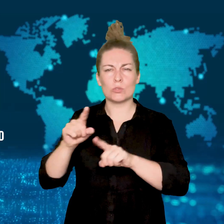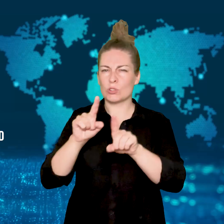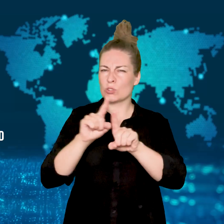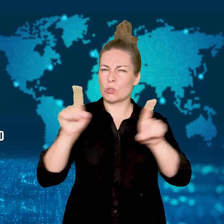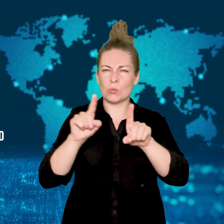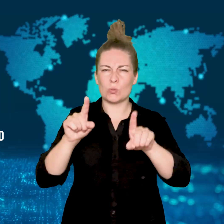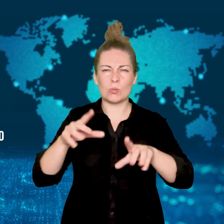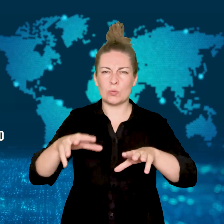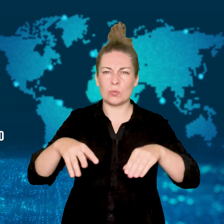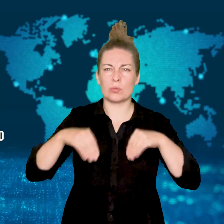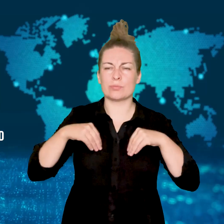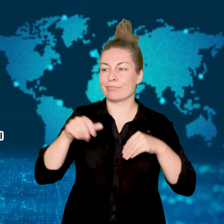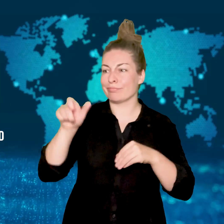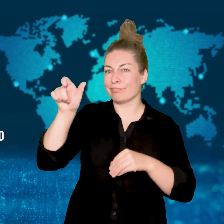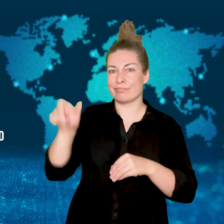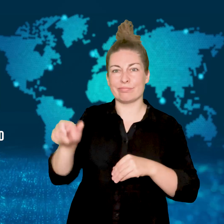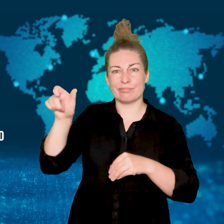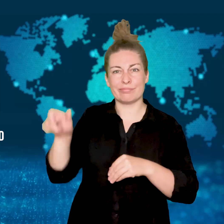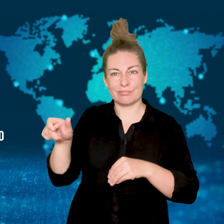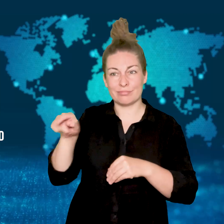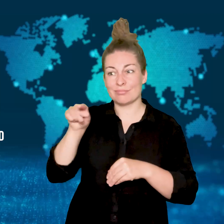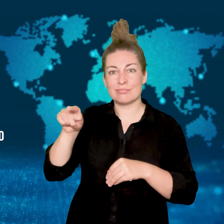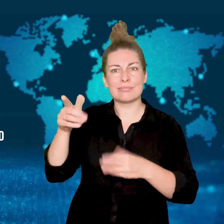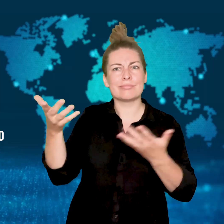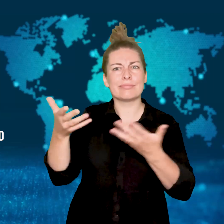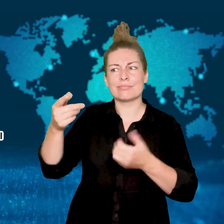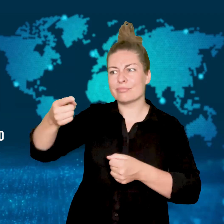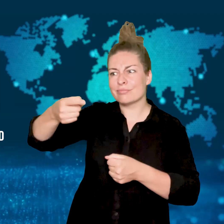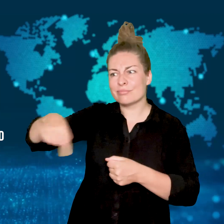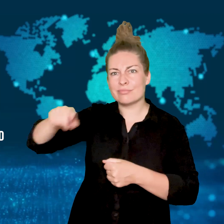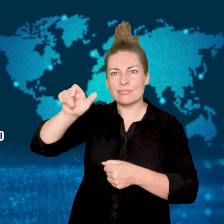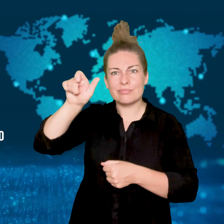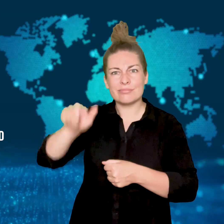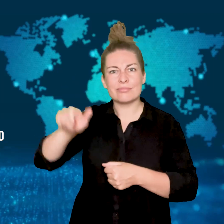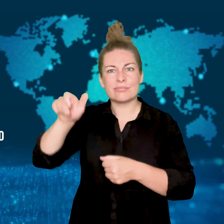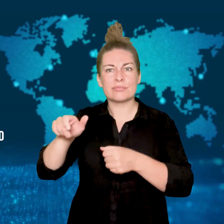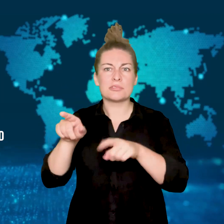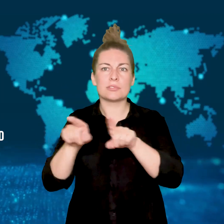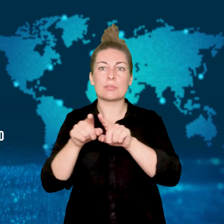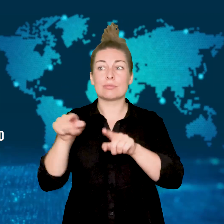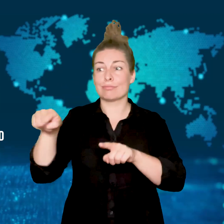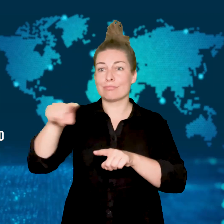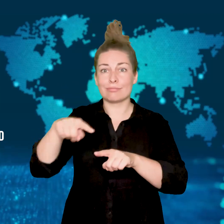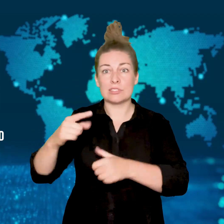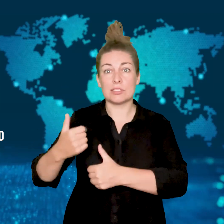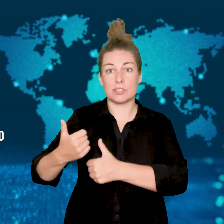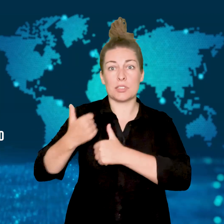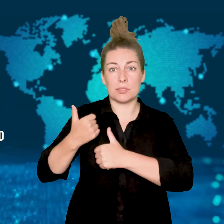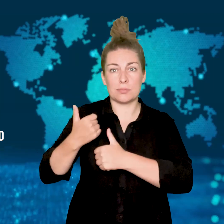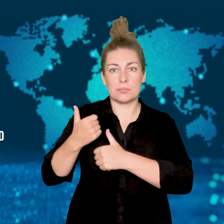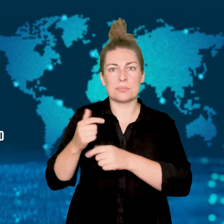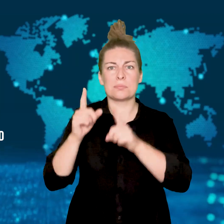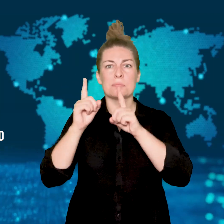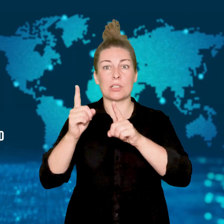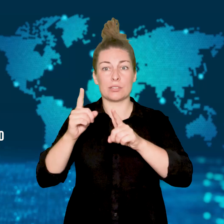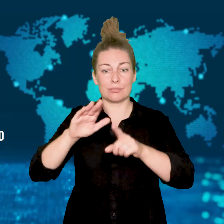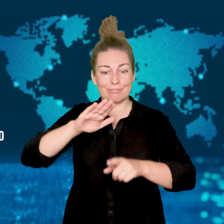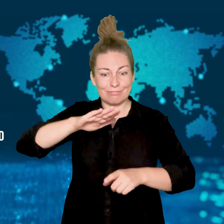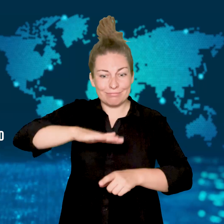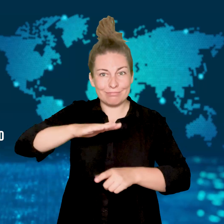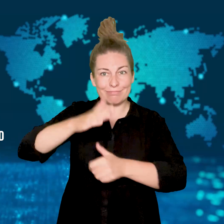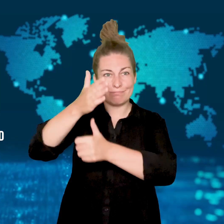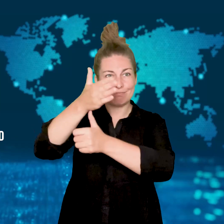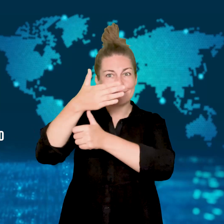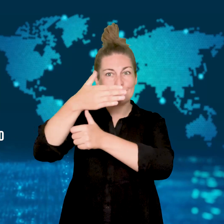Mercenaries are soldiers who are hired to serve in a foreign army.